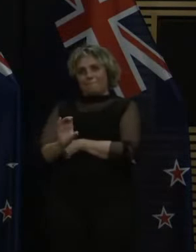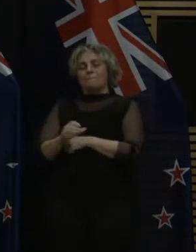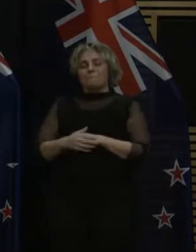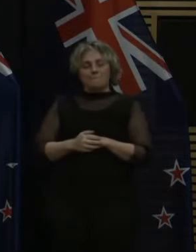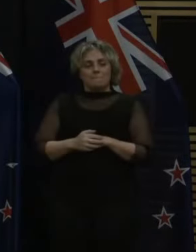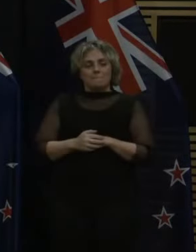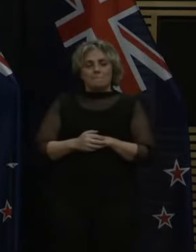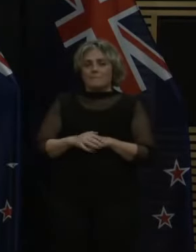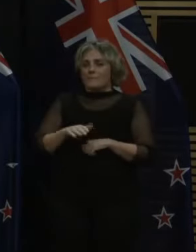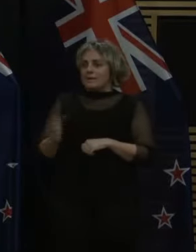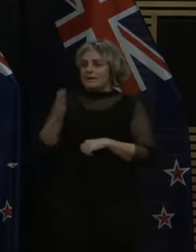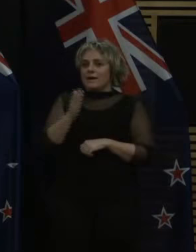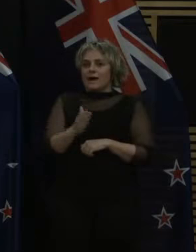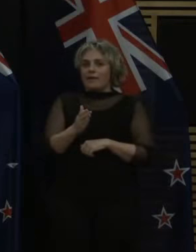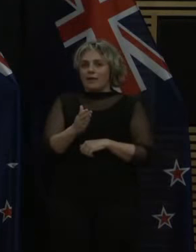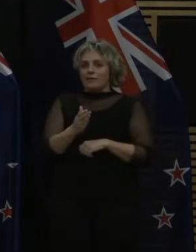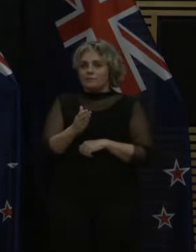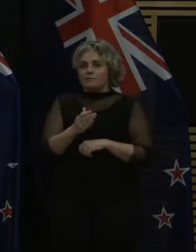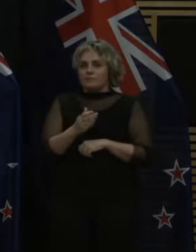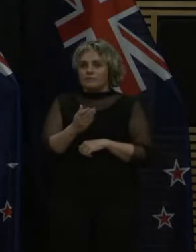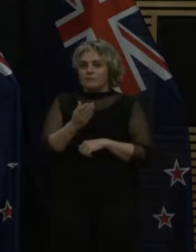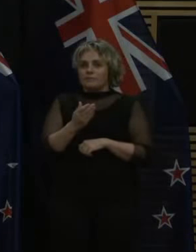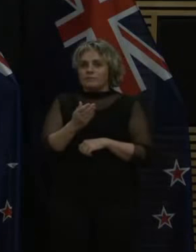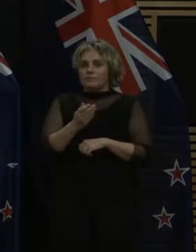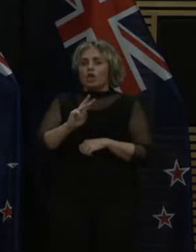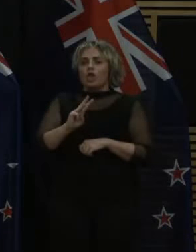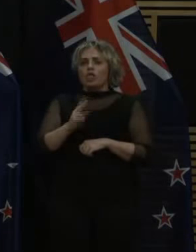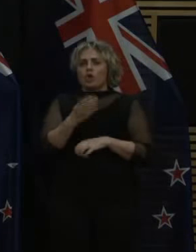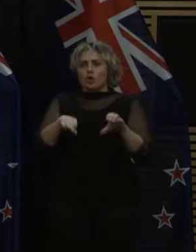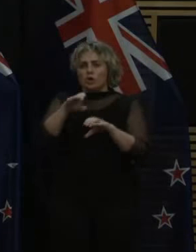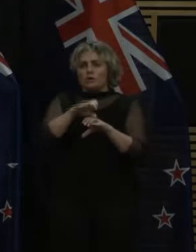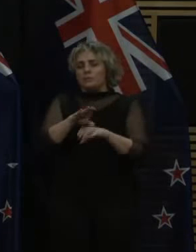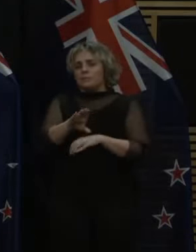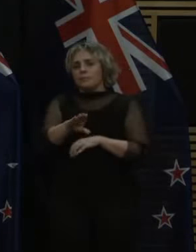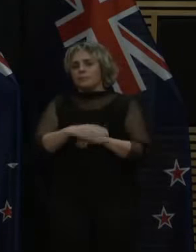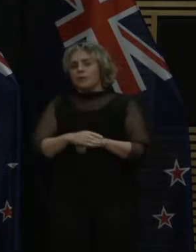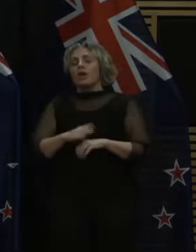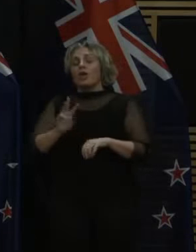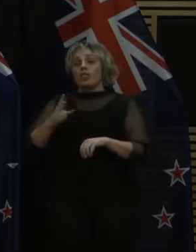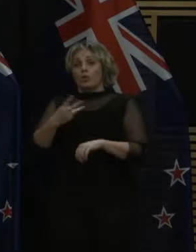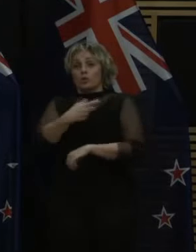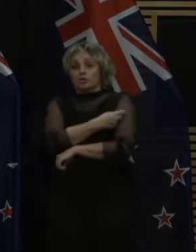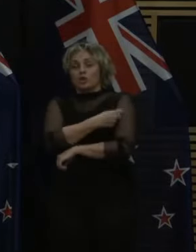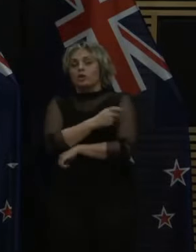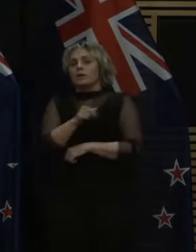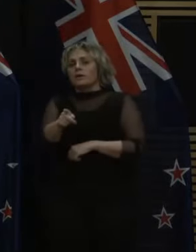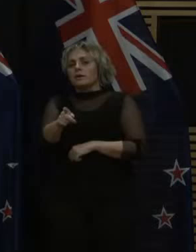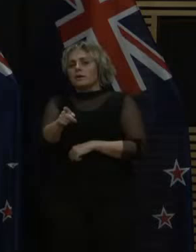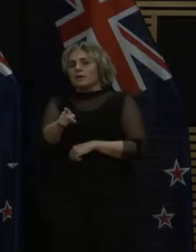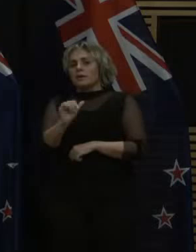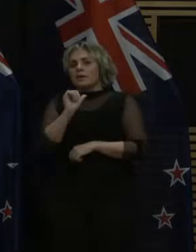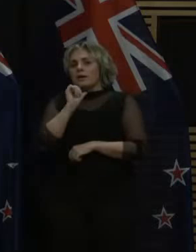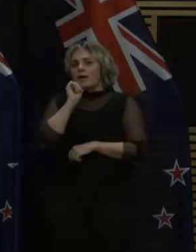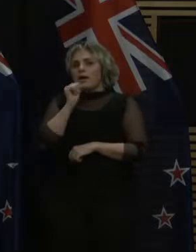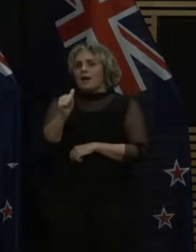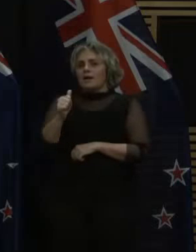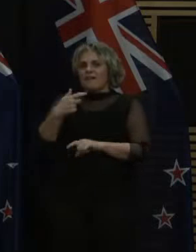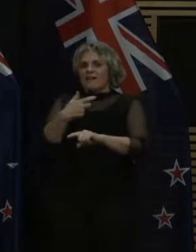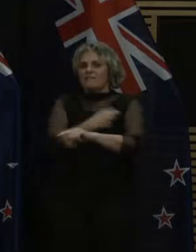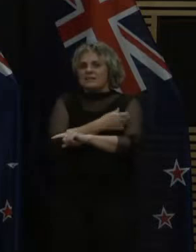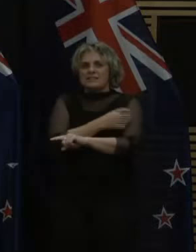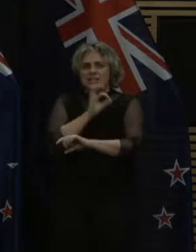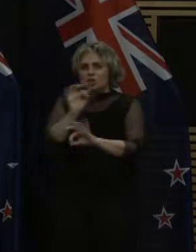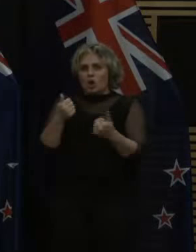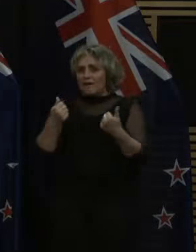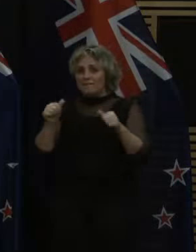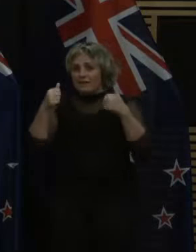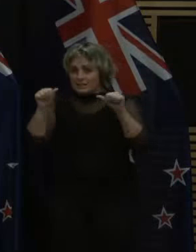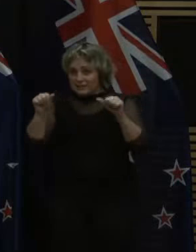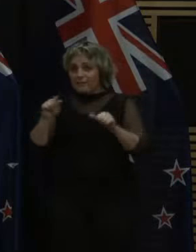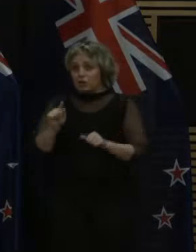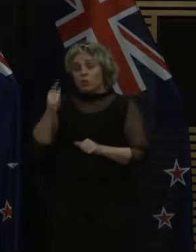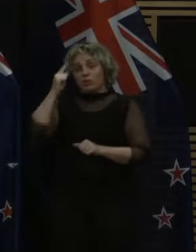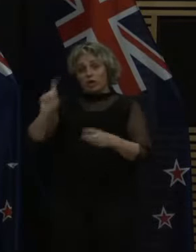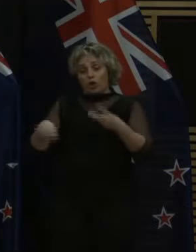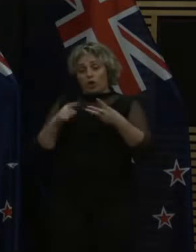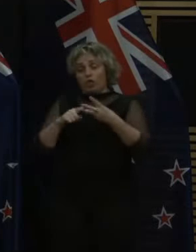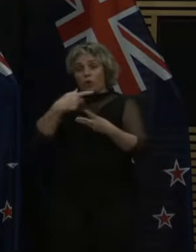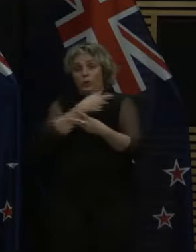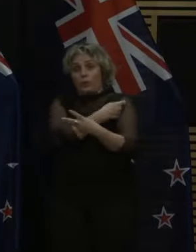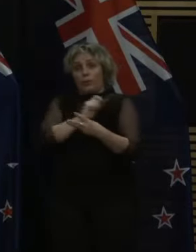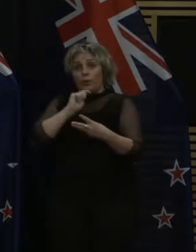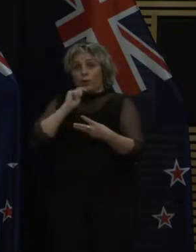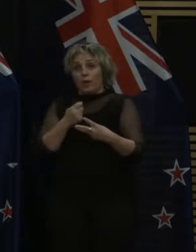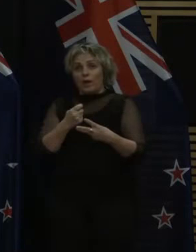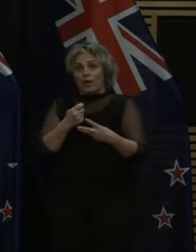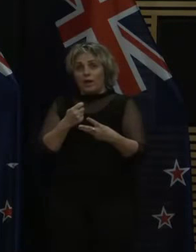effective in dealing with and